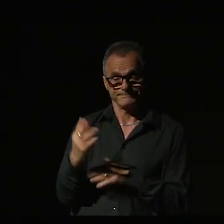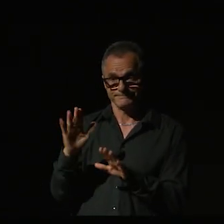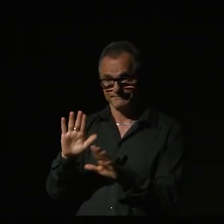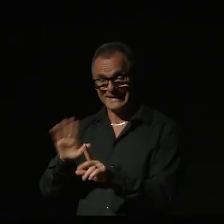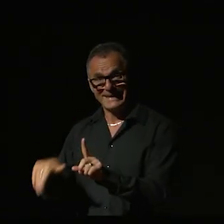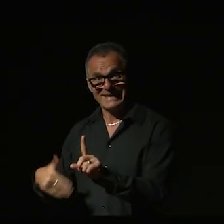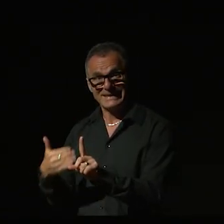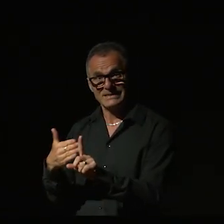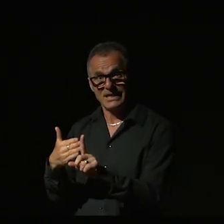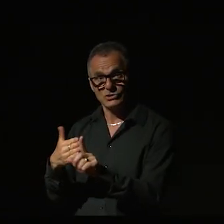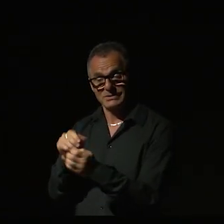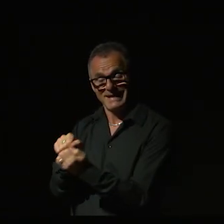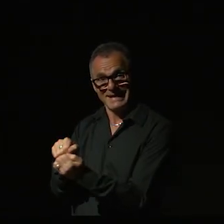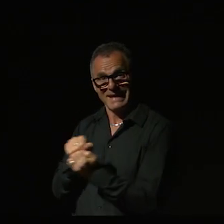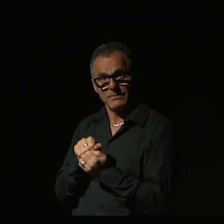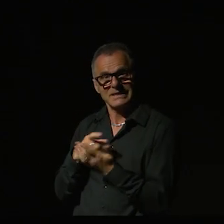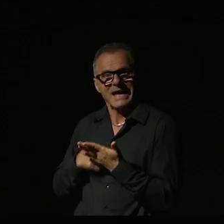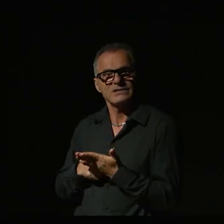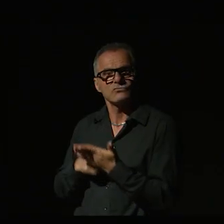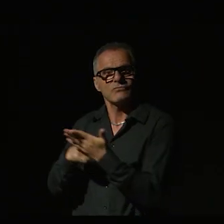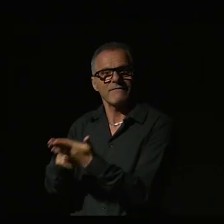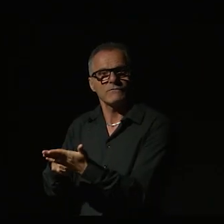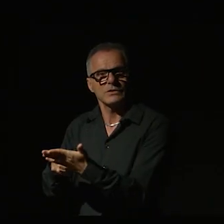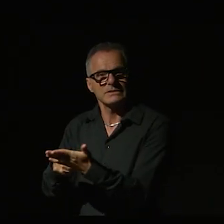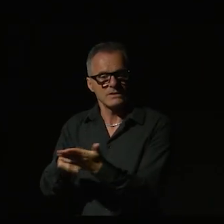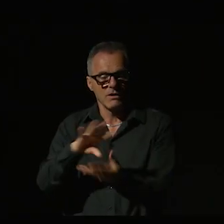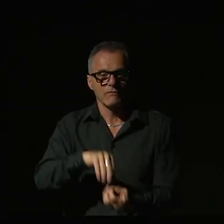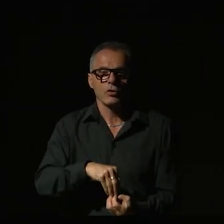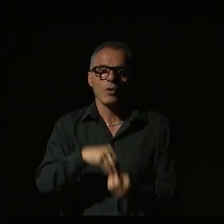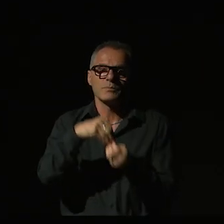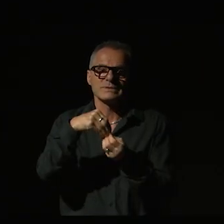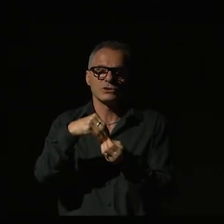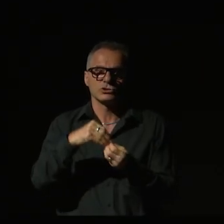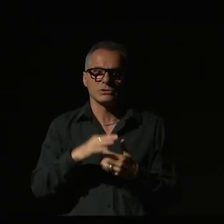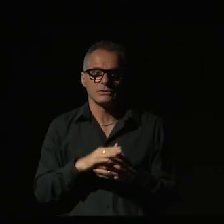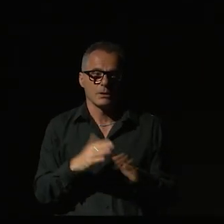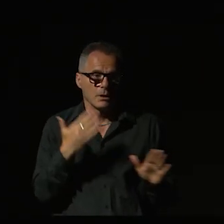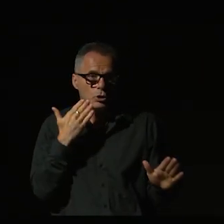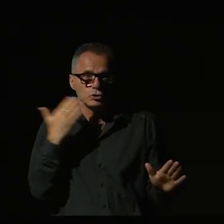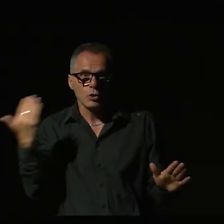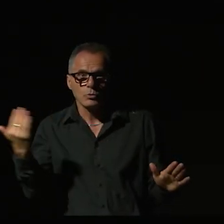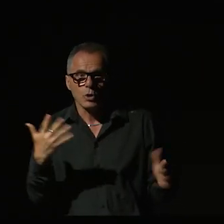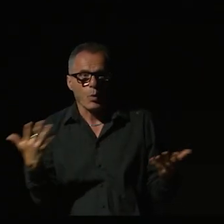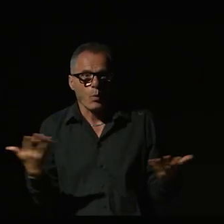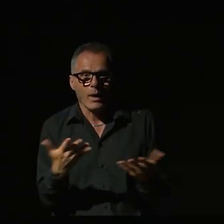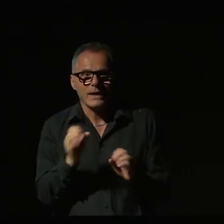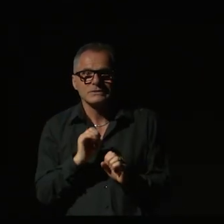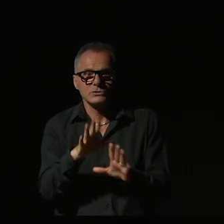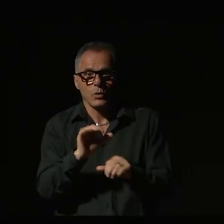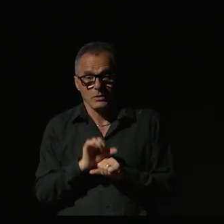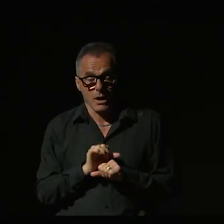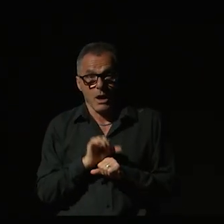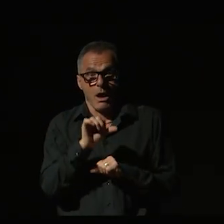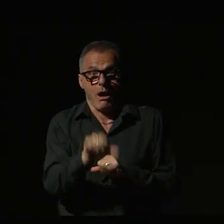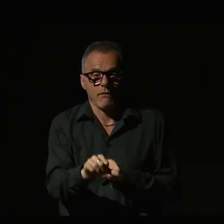as a reference model for the composition in the workshop. We do not know where they went immediately after they were used